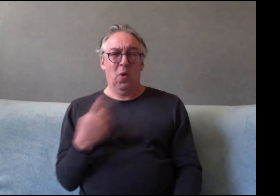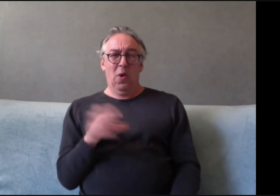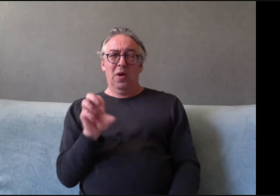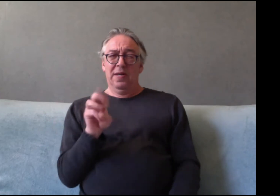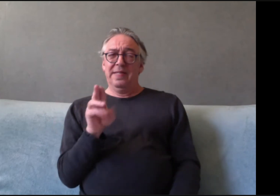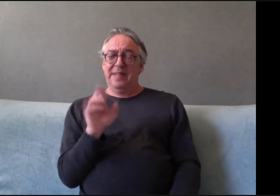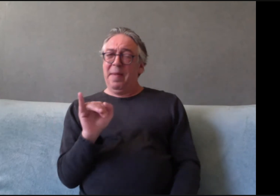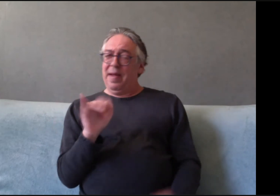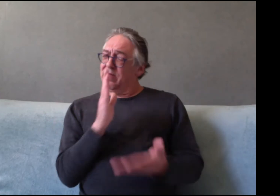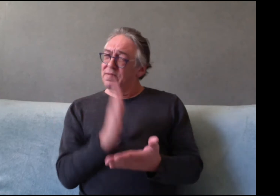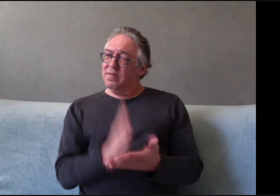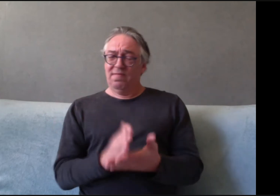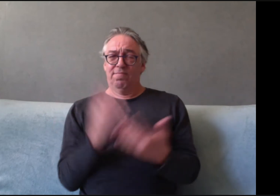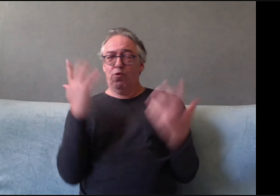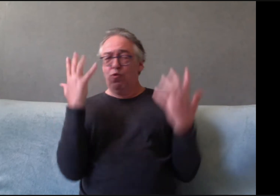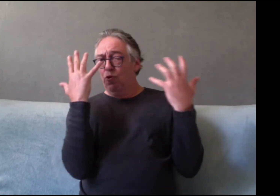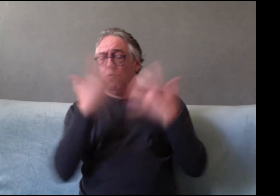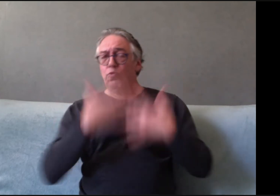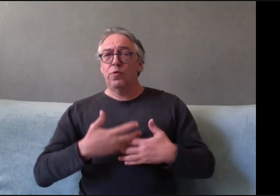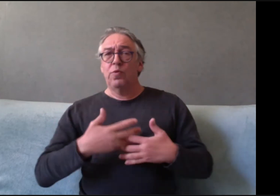I'm talking about right to life.